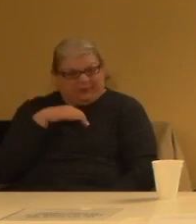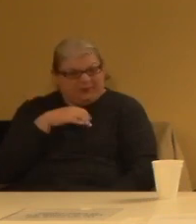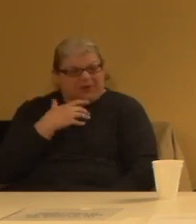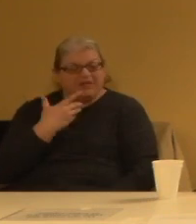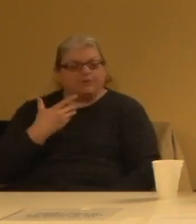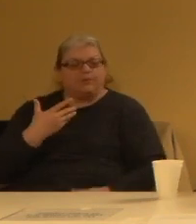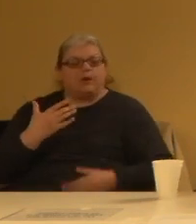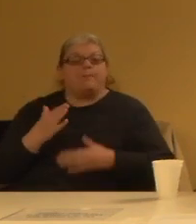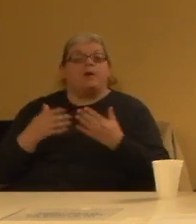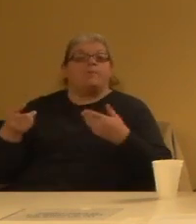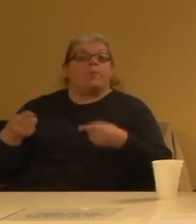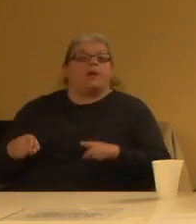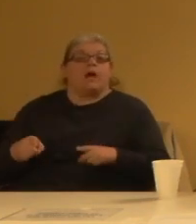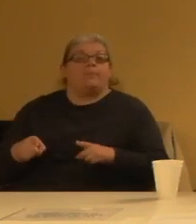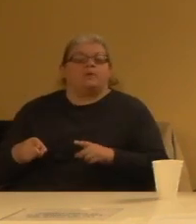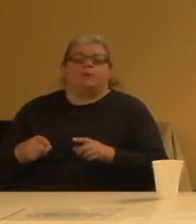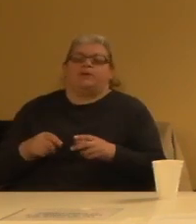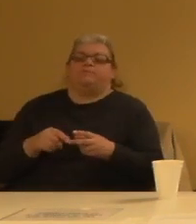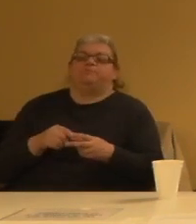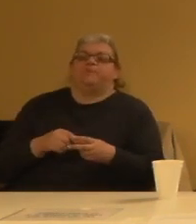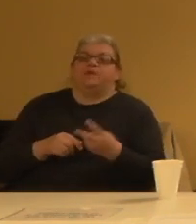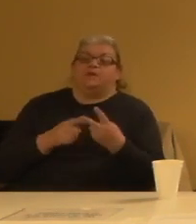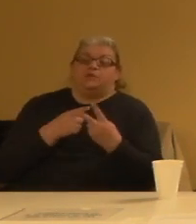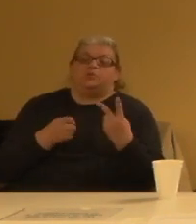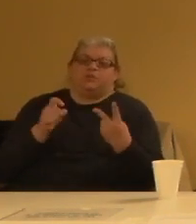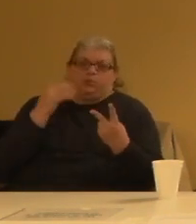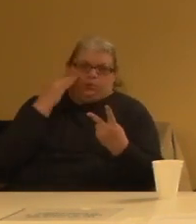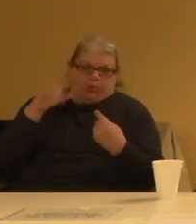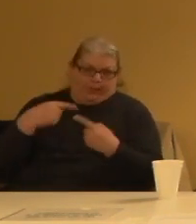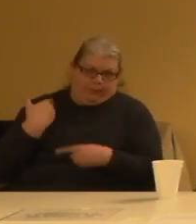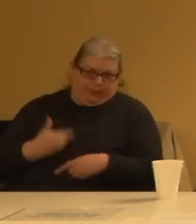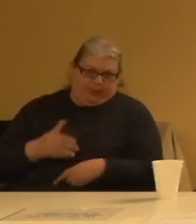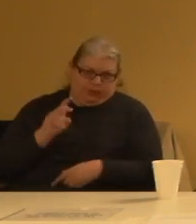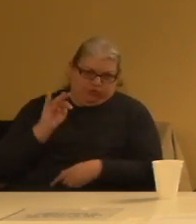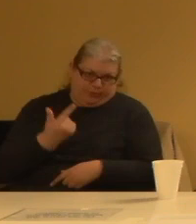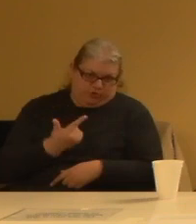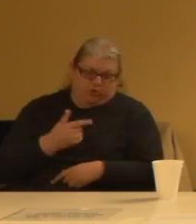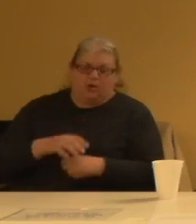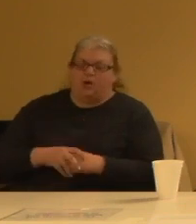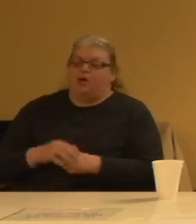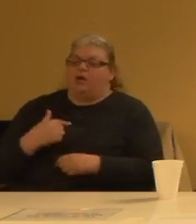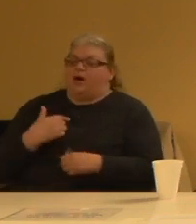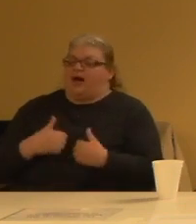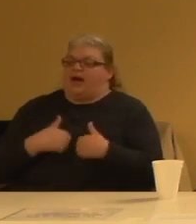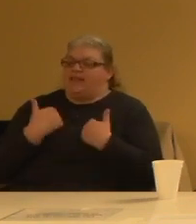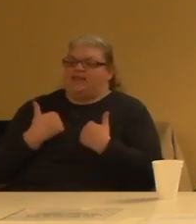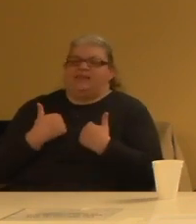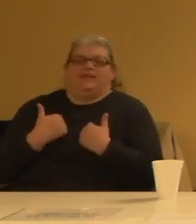is that there were a lot of places, so there are two things that you should know about me as a dramaturge. Number one, I live on the fringes in the sense that I love me some digi-turgy.